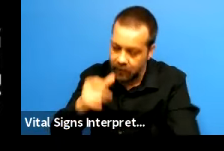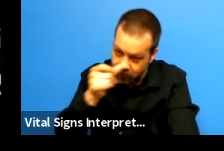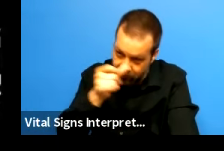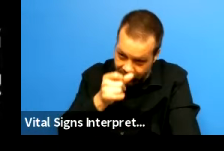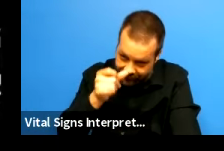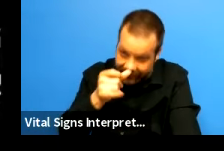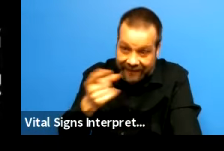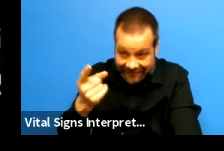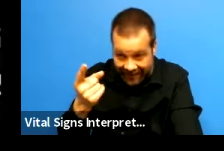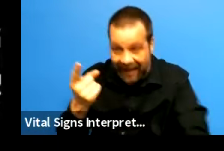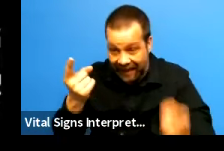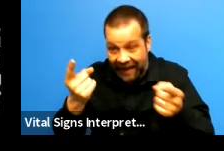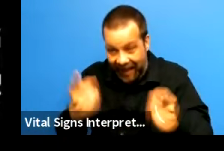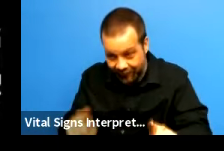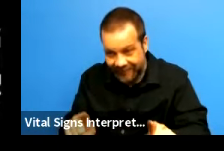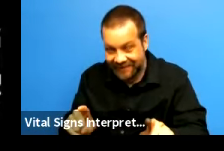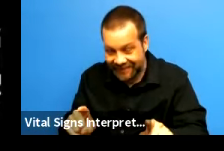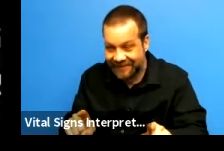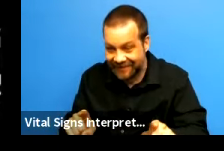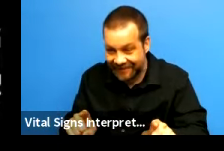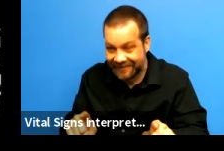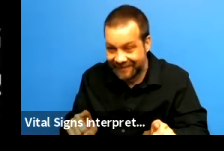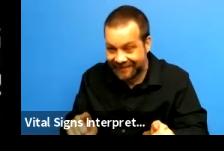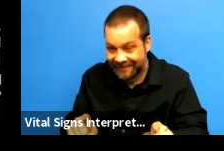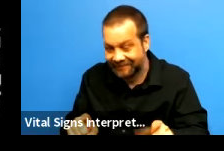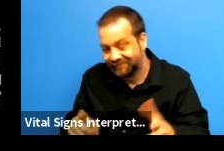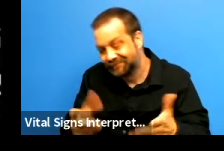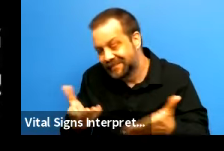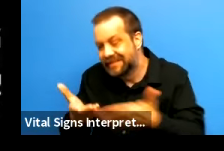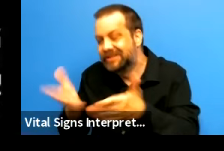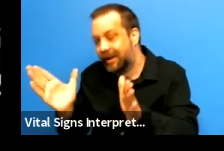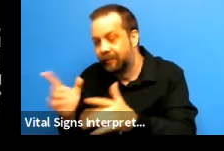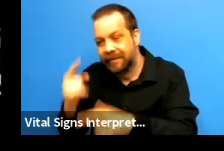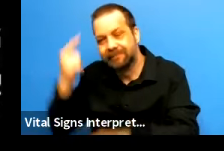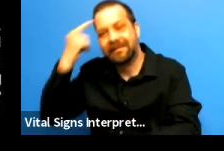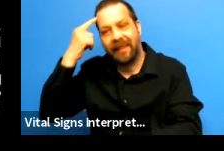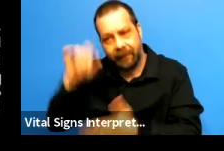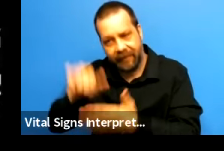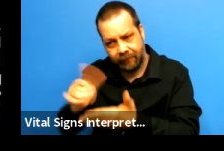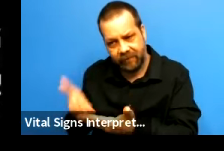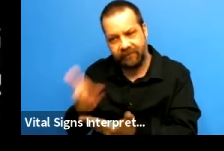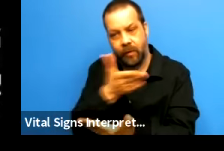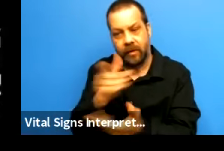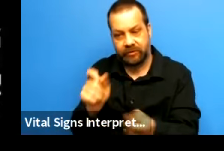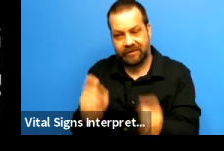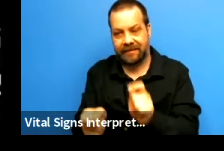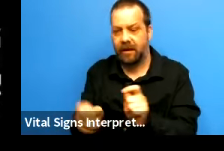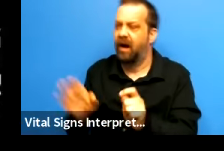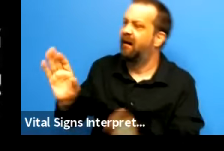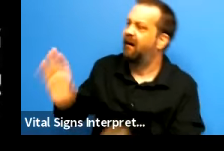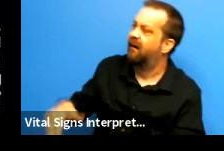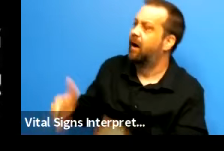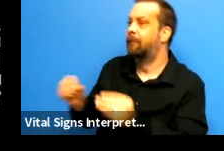It happens in general anyway but please be mindful of that. Just because you don't have your